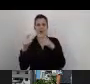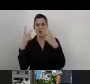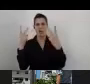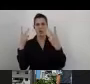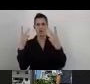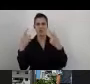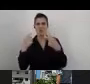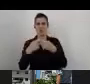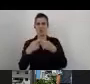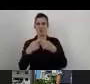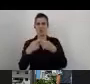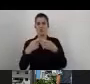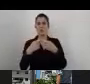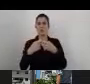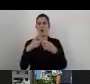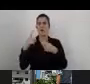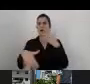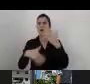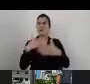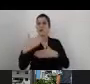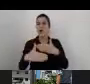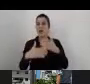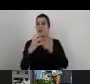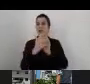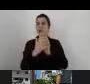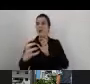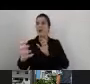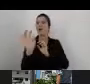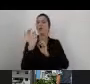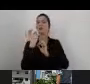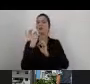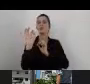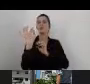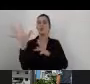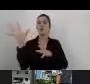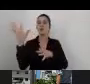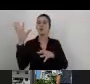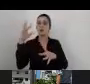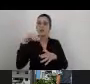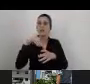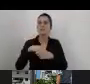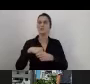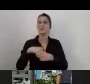the long process of accessibility implementation. Of course, on the matter of